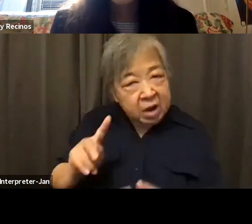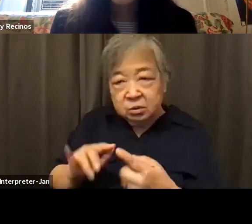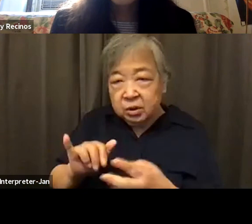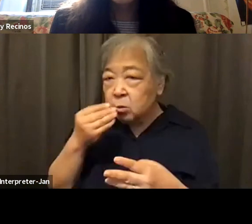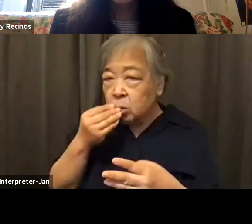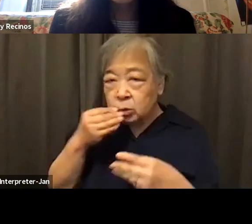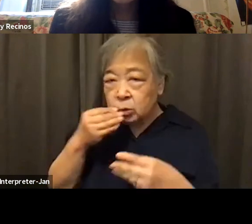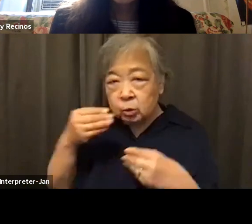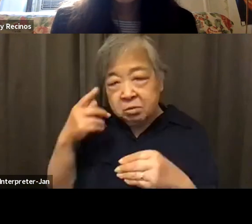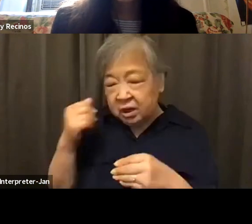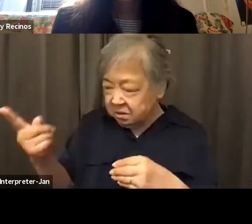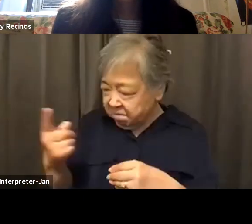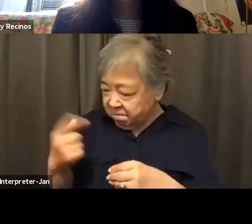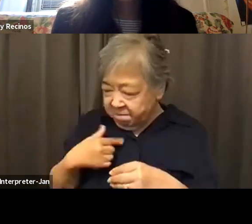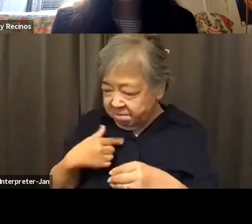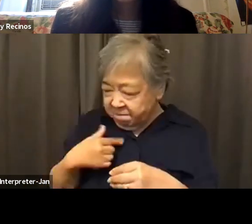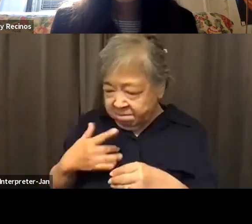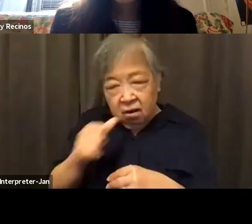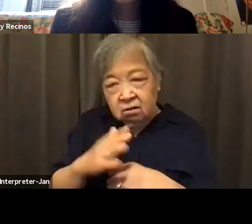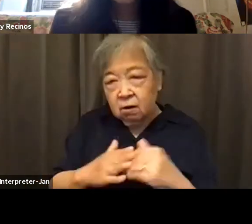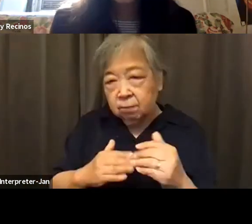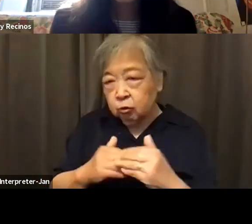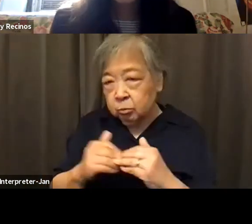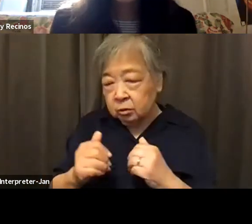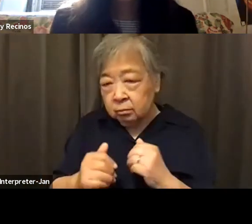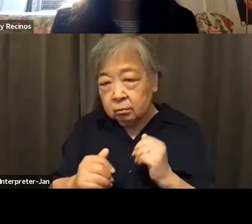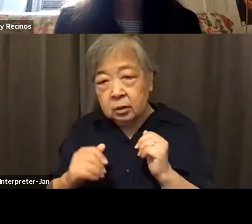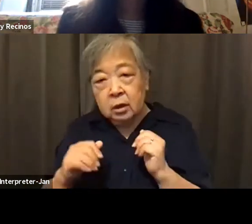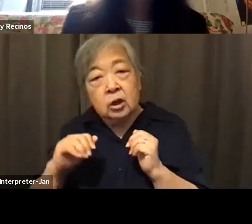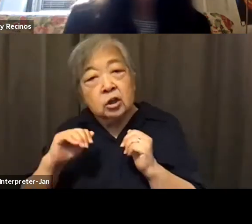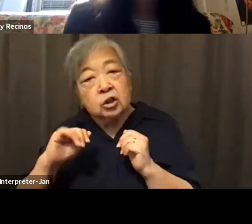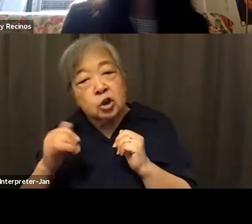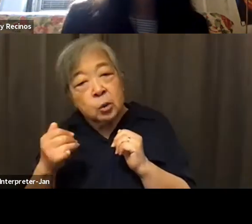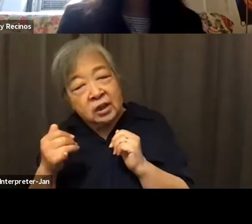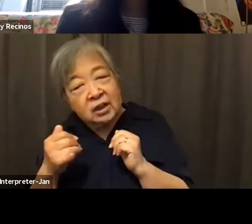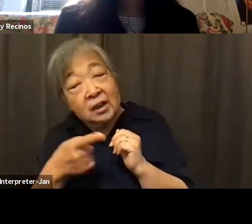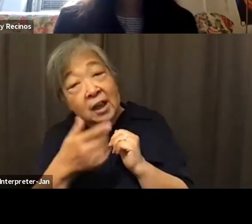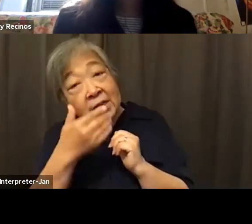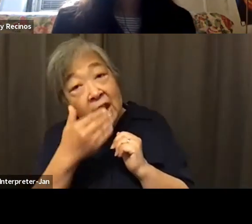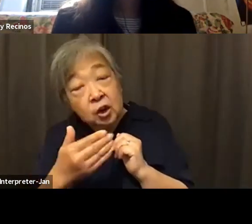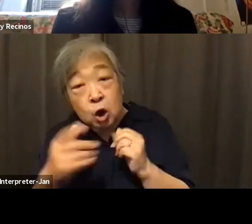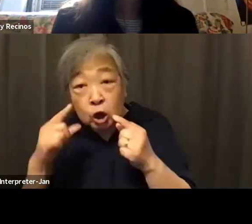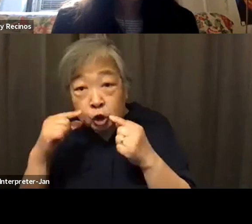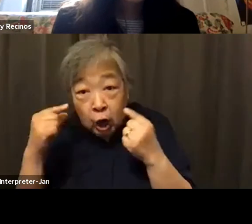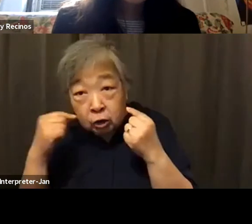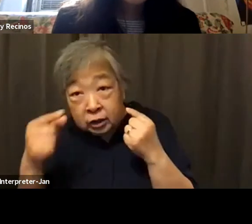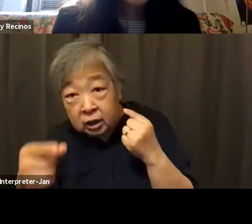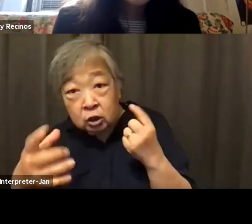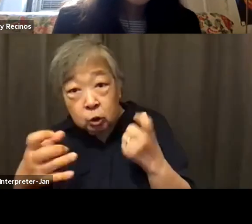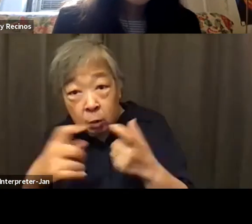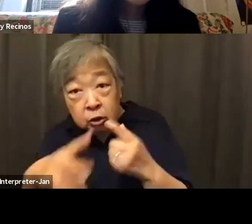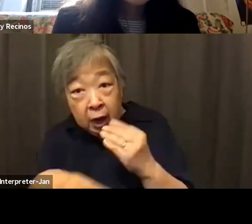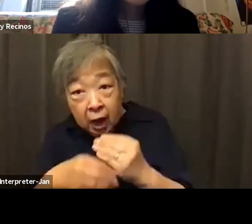JOHILENY MERÁN: Thank you, Emely. Geraldine, would you like to add anything?